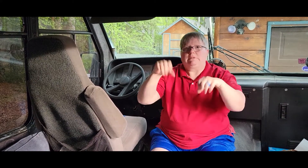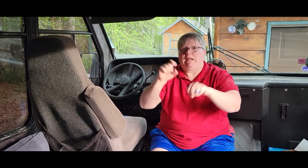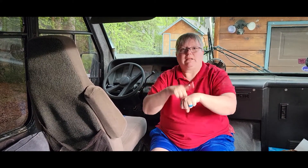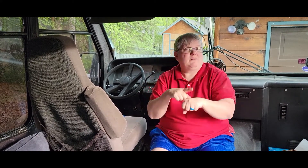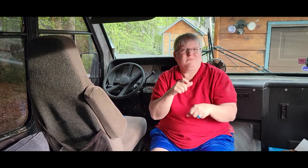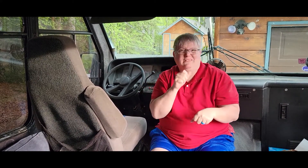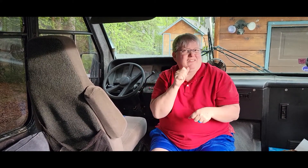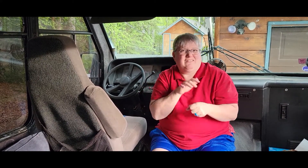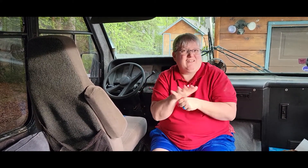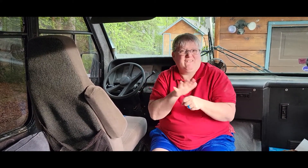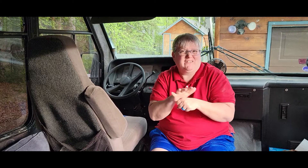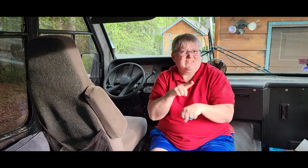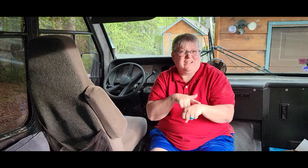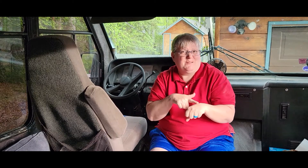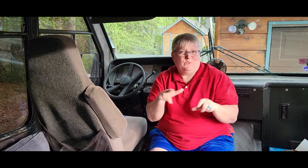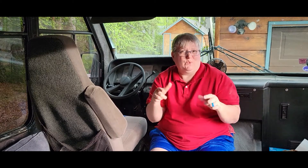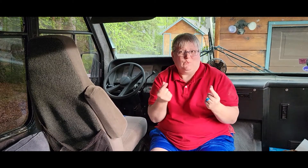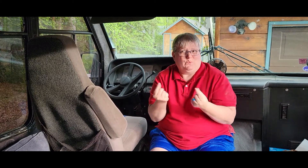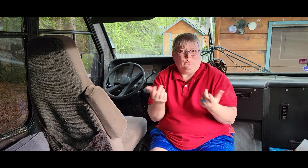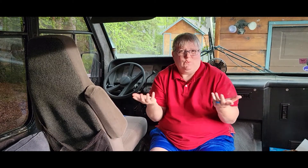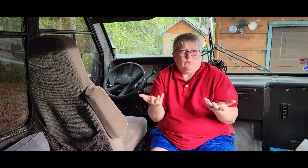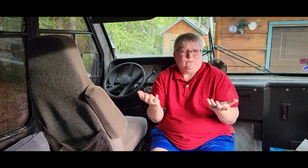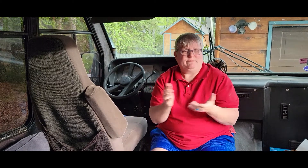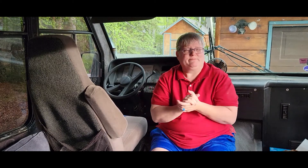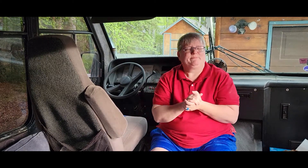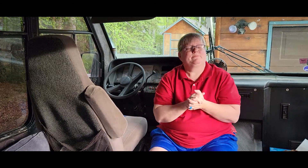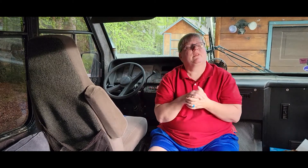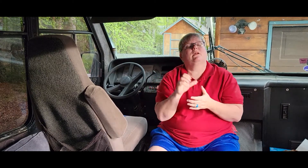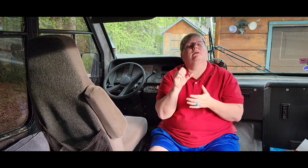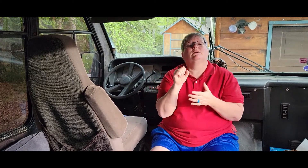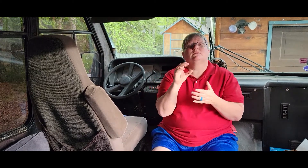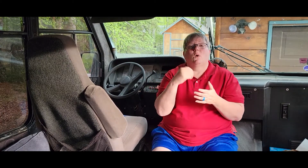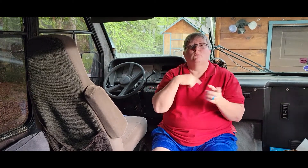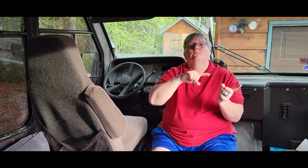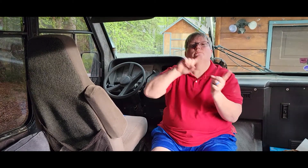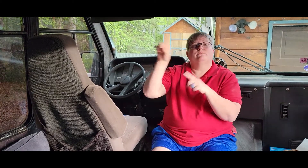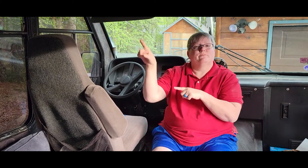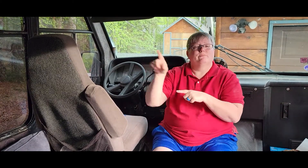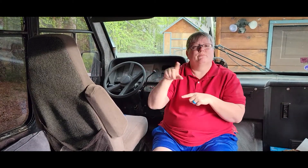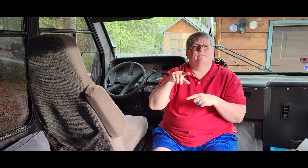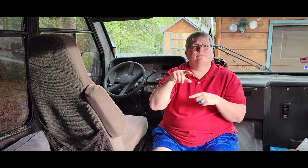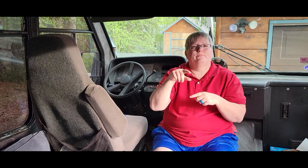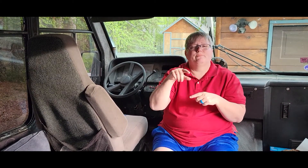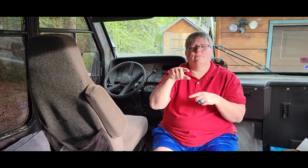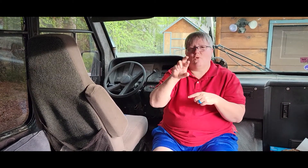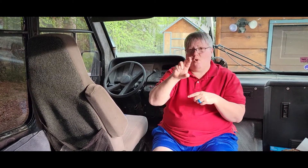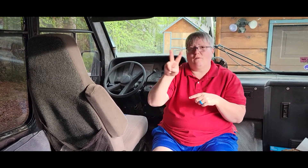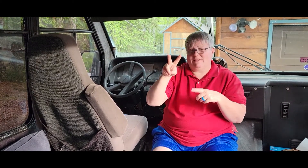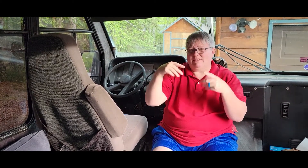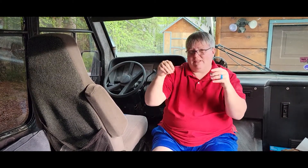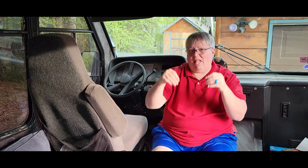that, because it takes time and we don't have the time to do it. So we went to an RV dealer...